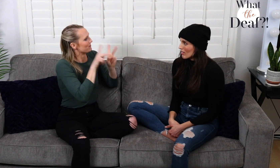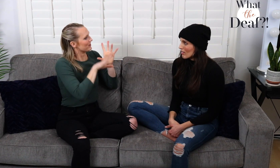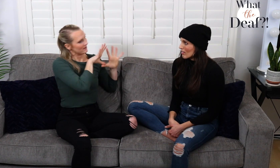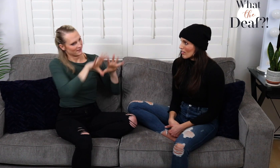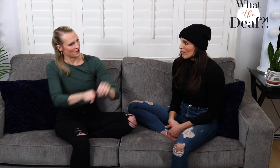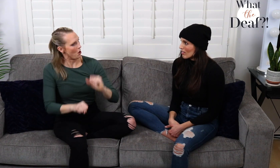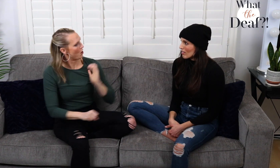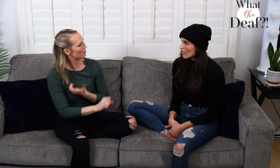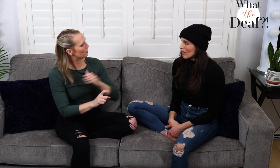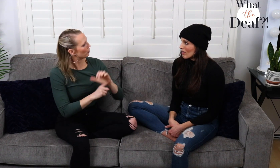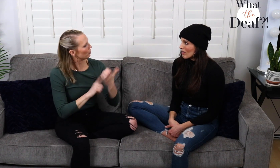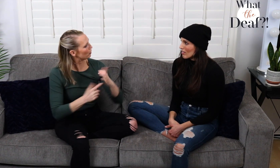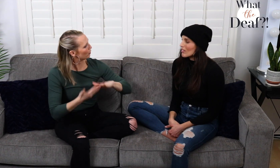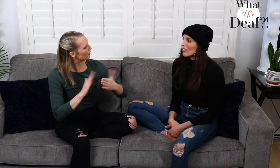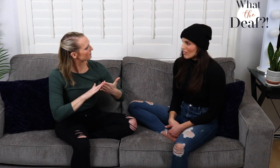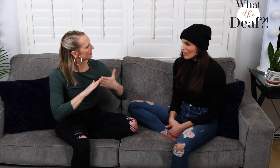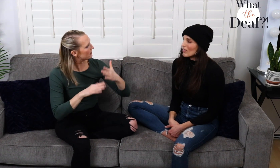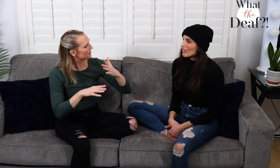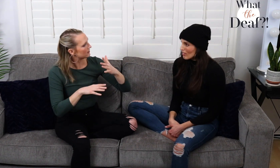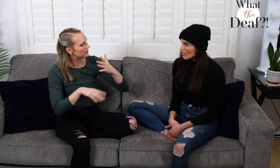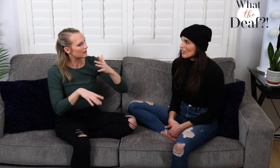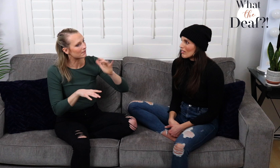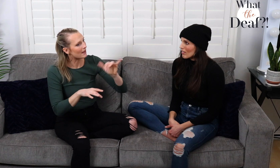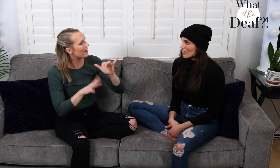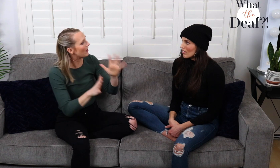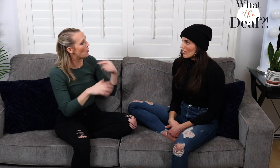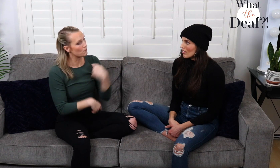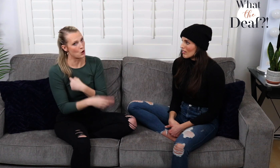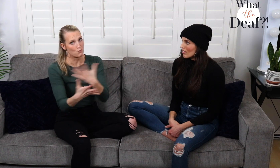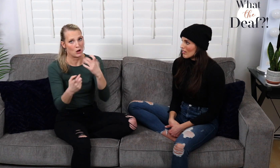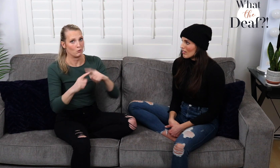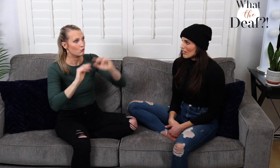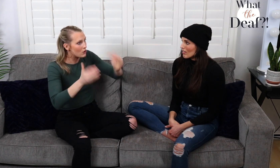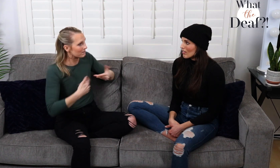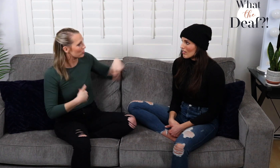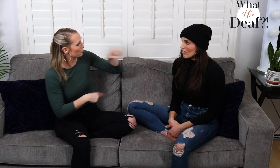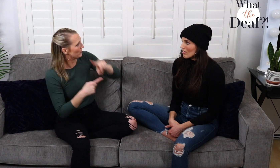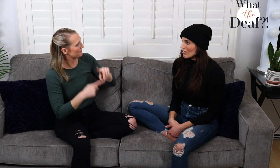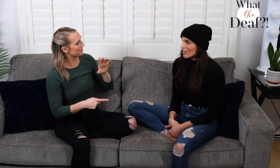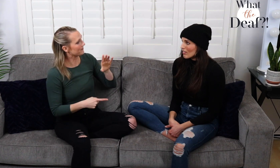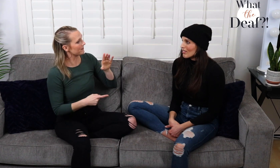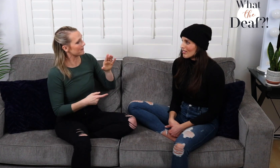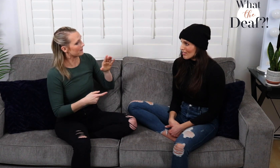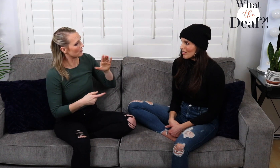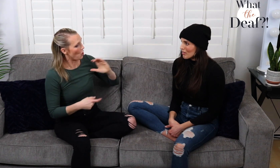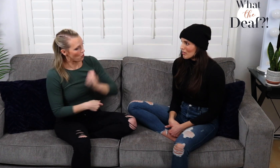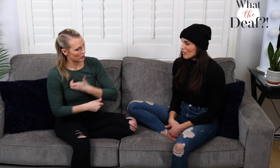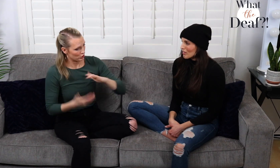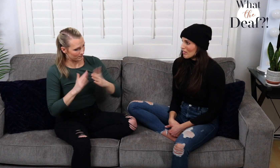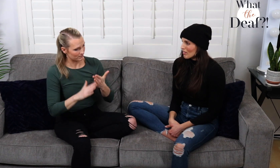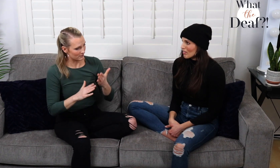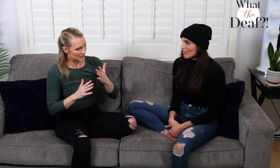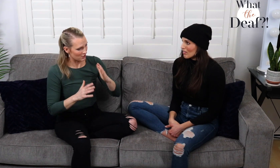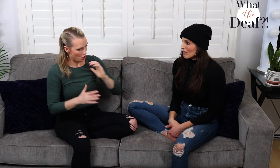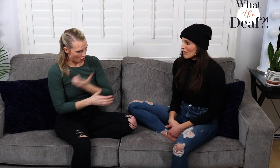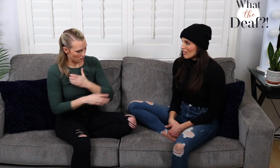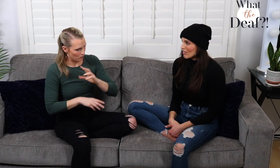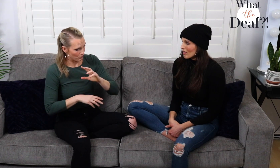people that kind of take over our culture or our community and we're just like we want to welcome everybody into our community into